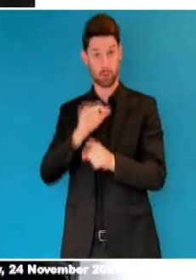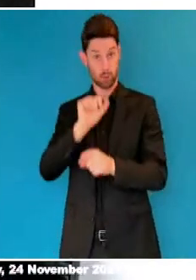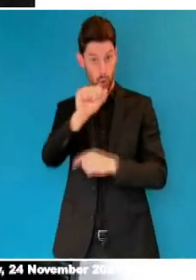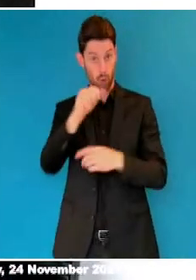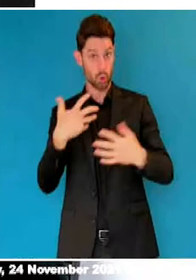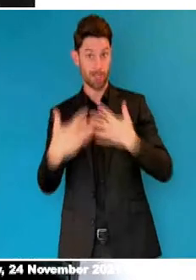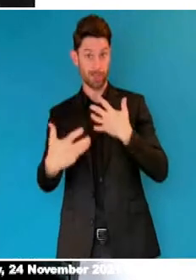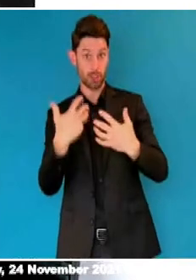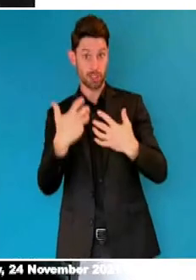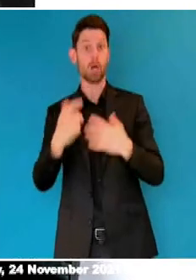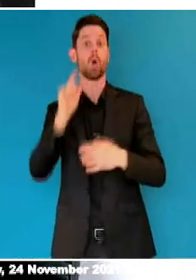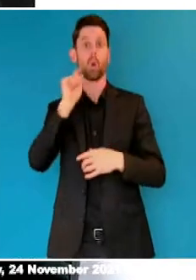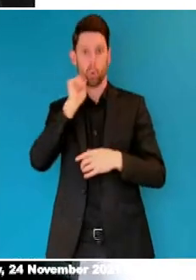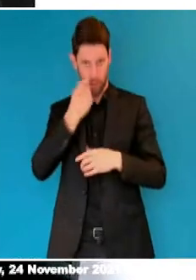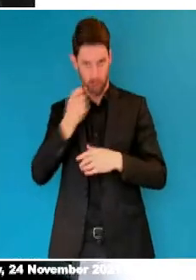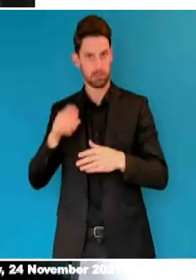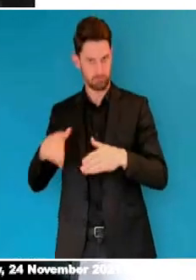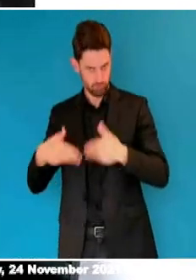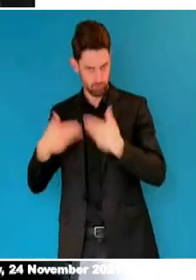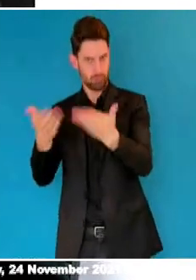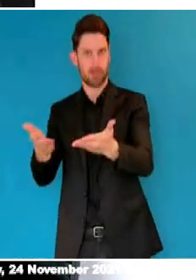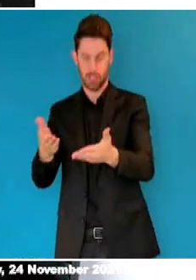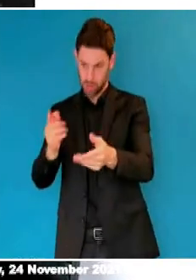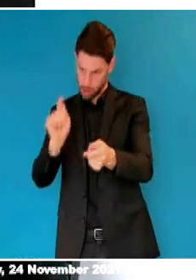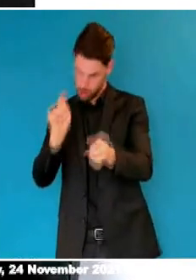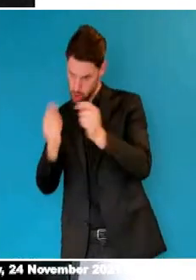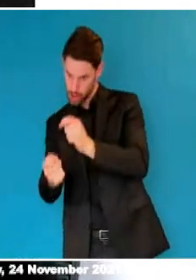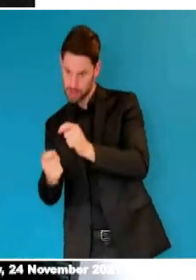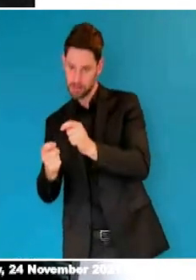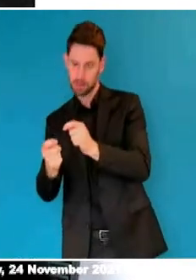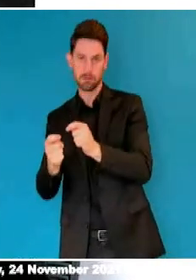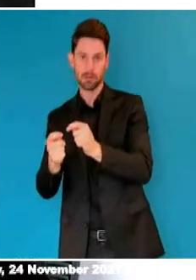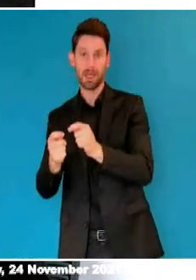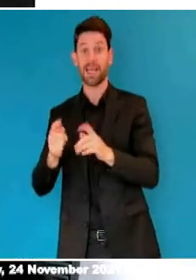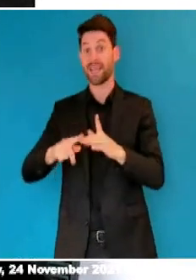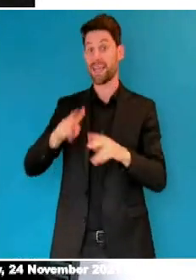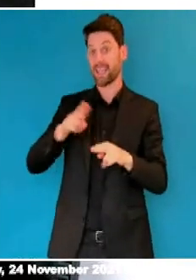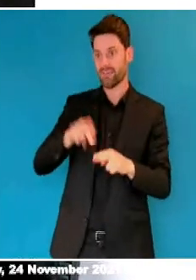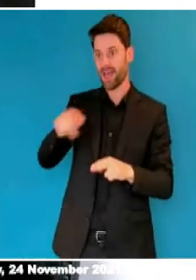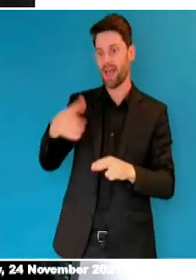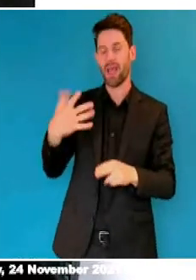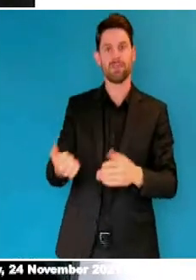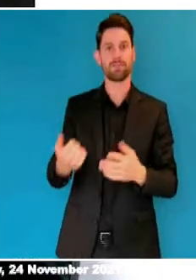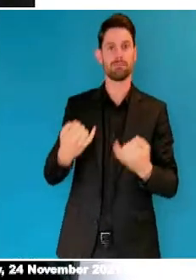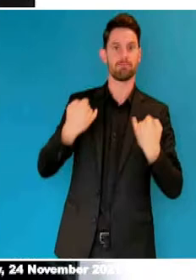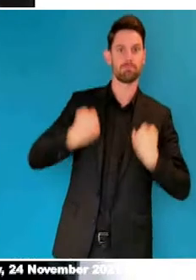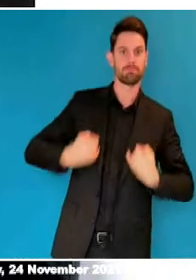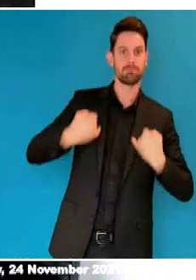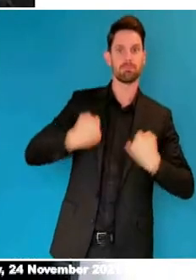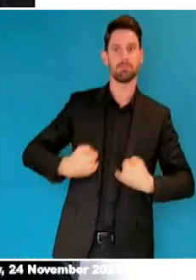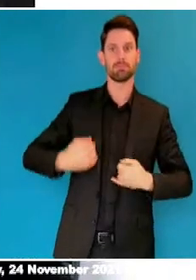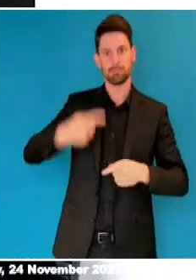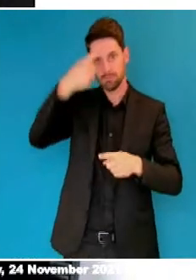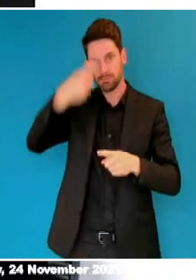adjustment where staff experience illness, injury or disability that impacts upon their